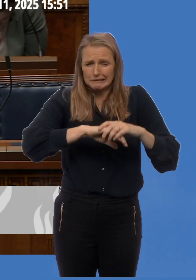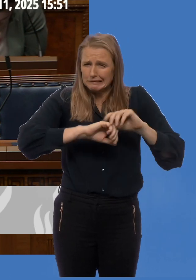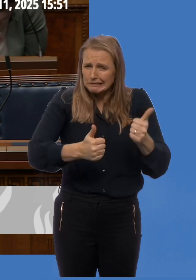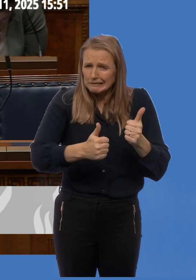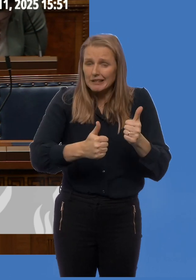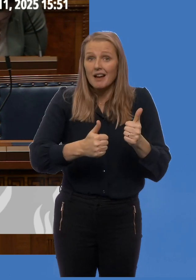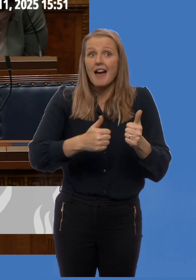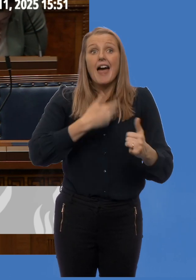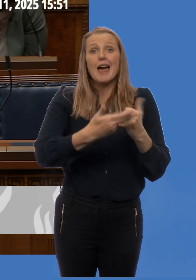those it will impact the most.